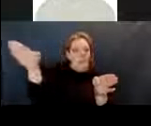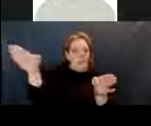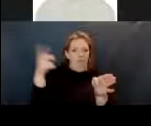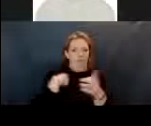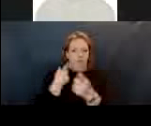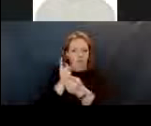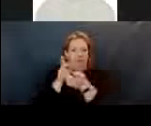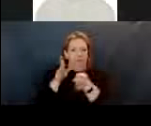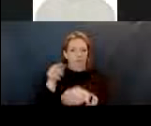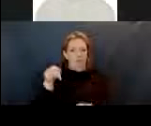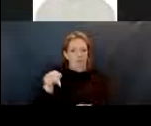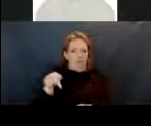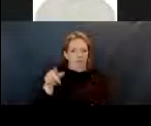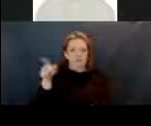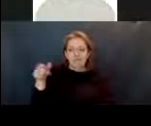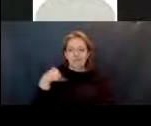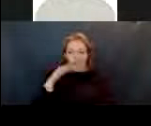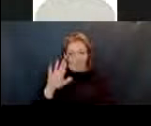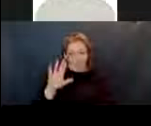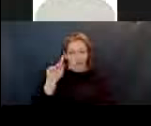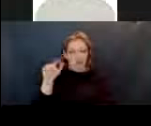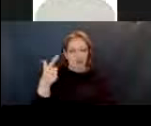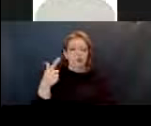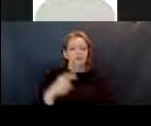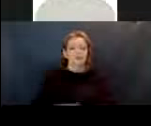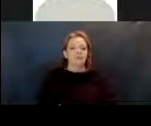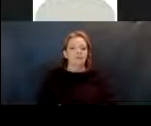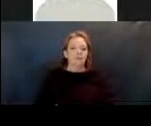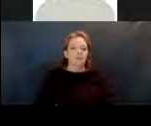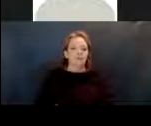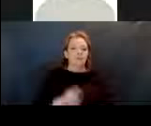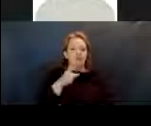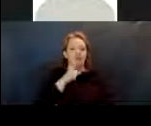And so he was with his dog, and this was the last fork that I chose to take photographs